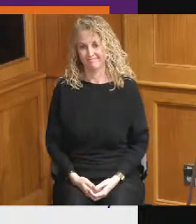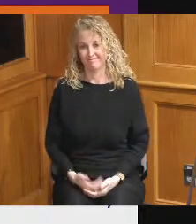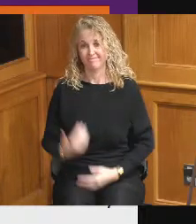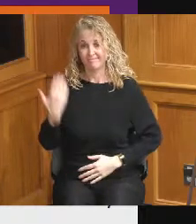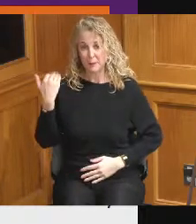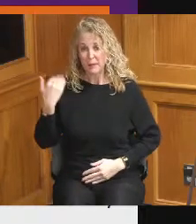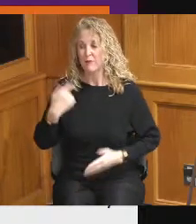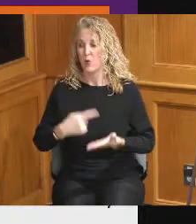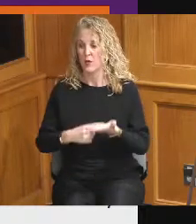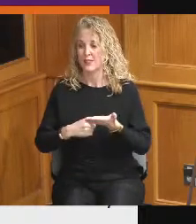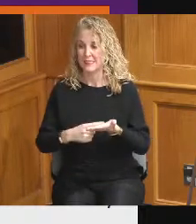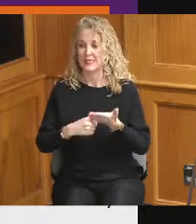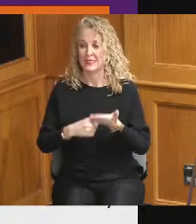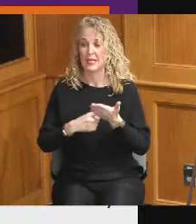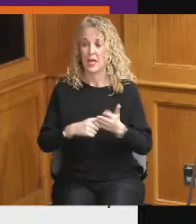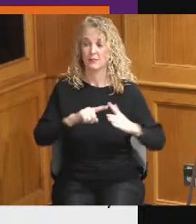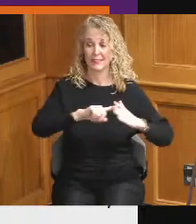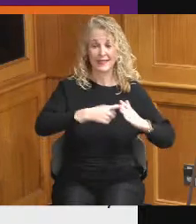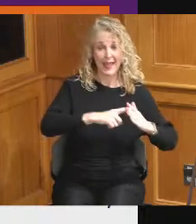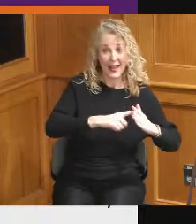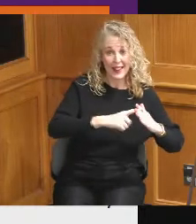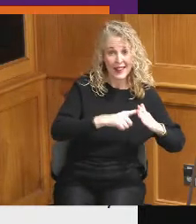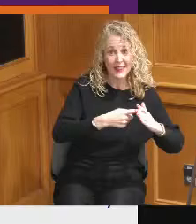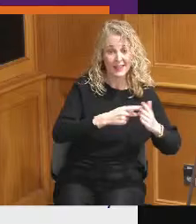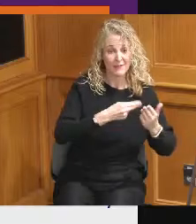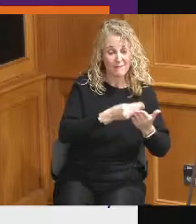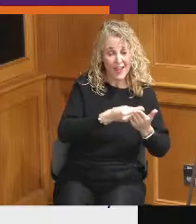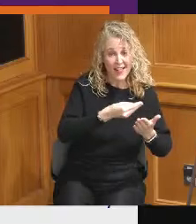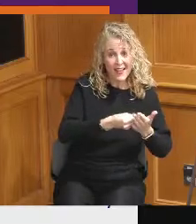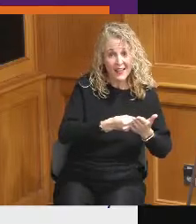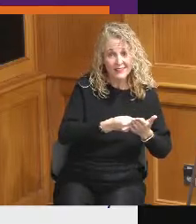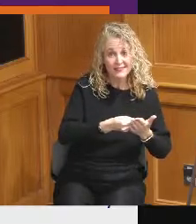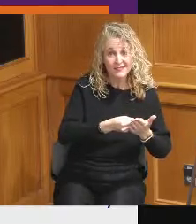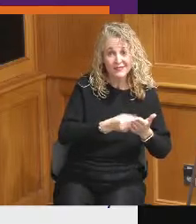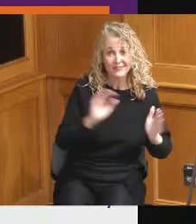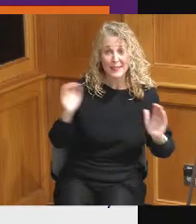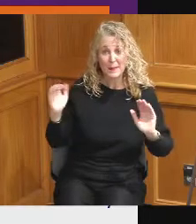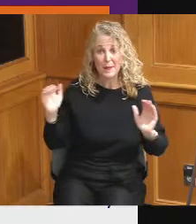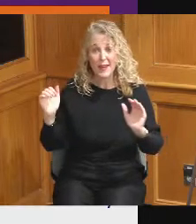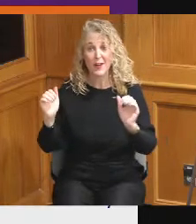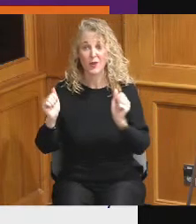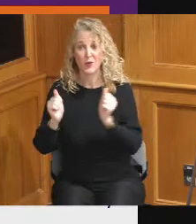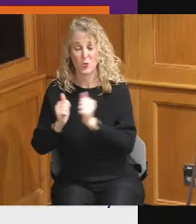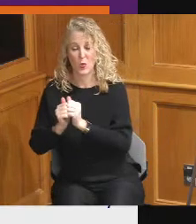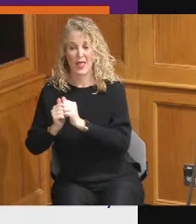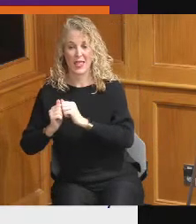the difference between catalytic funding for a project that really needs a lot more lead way